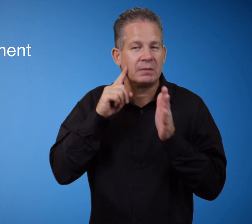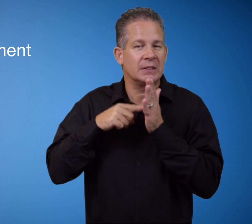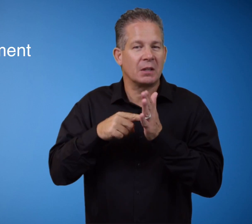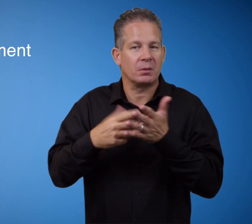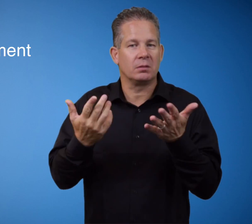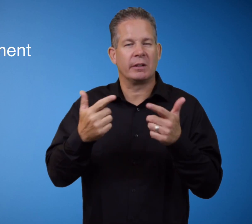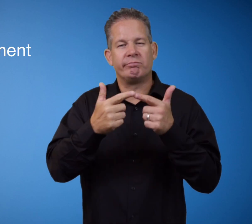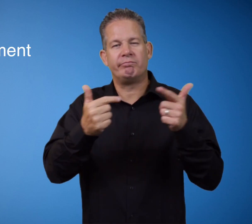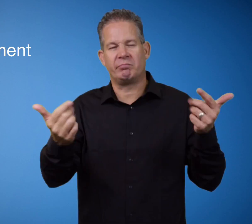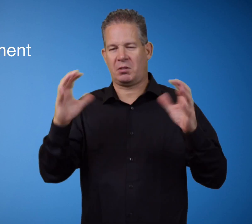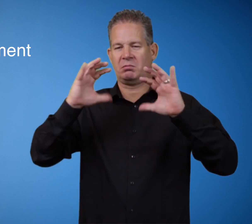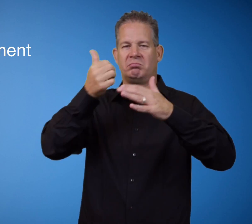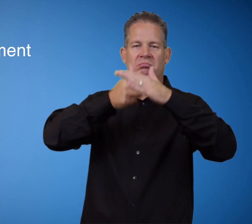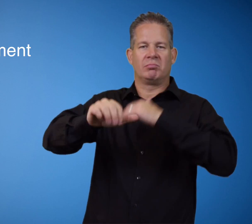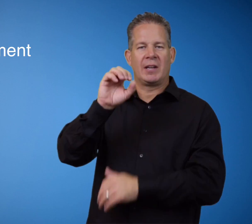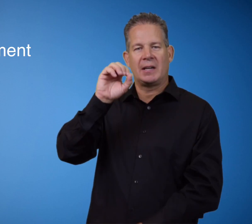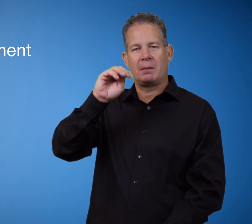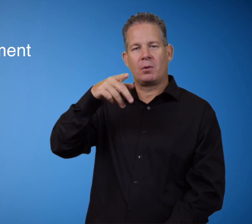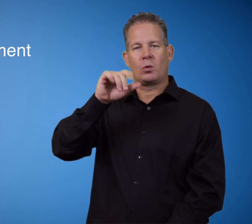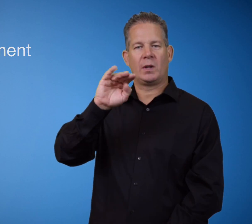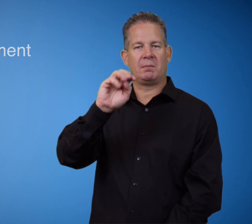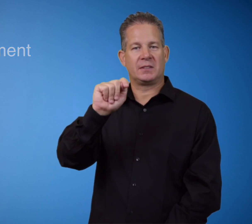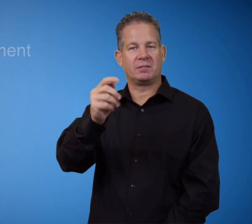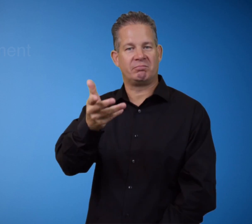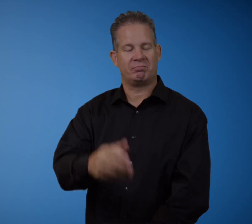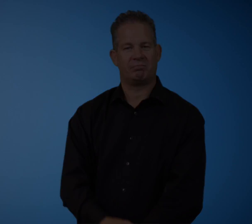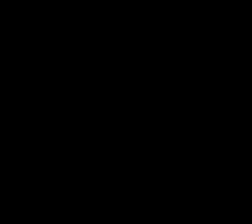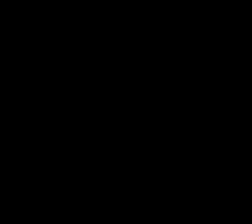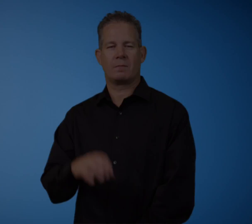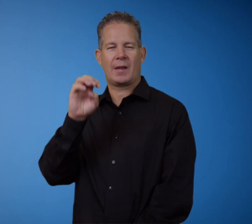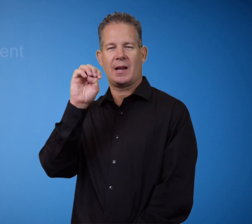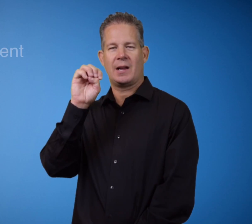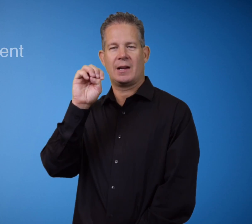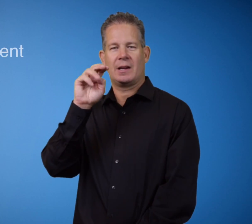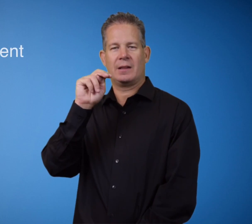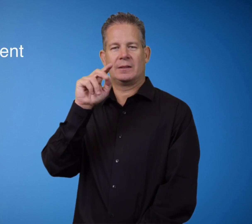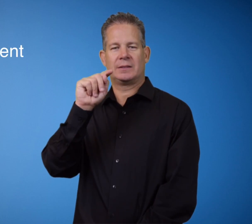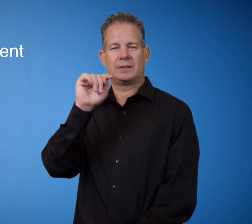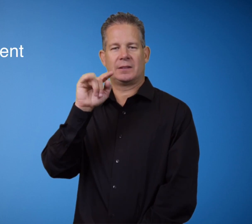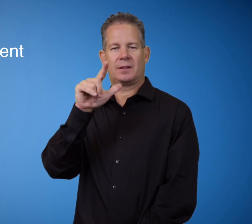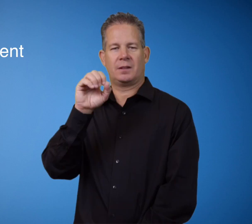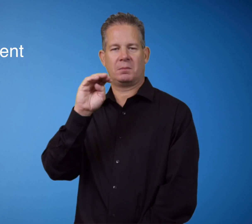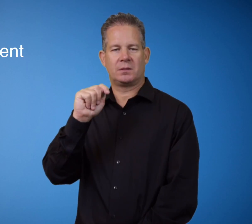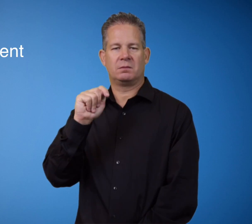For example, interpreting. All of this is referred to as employment. Entitlement.